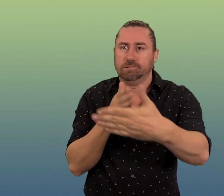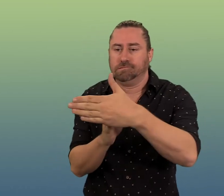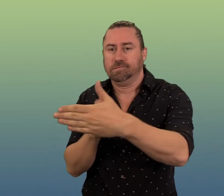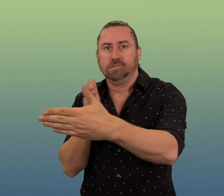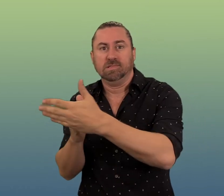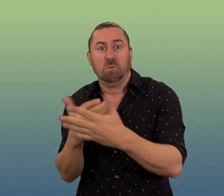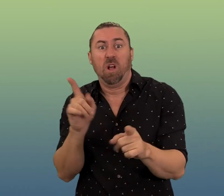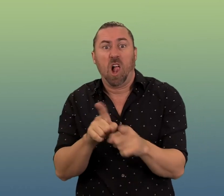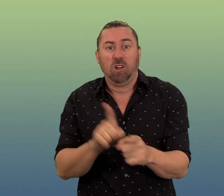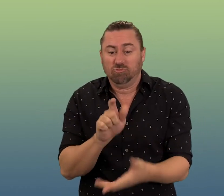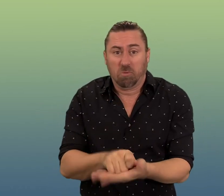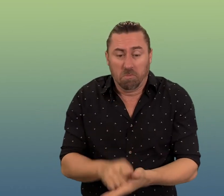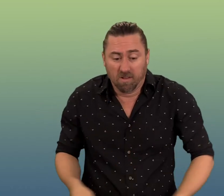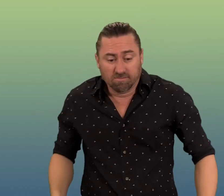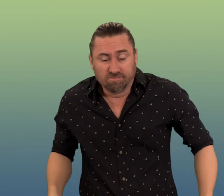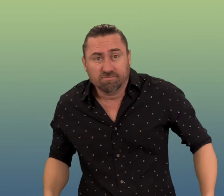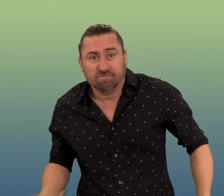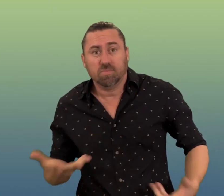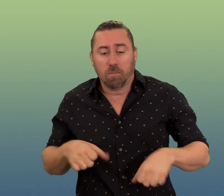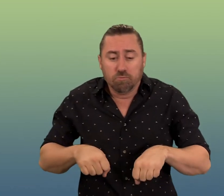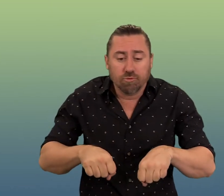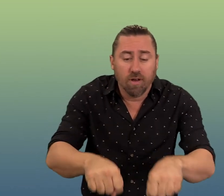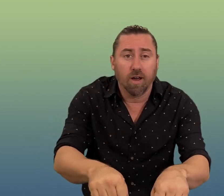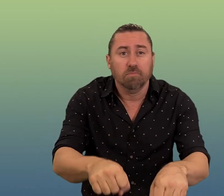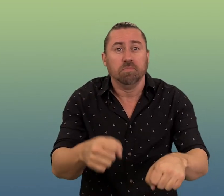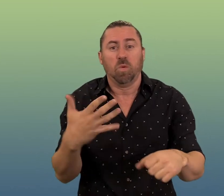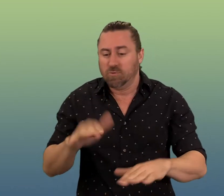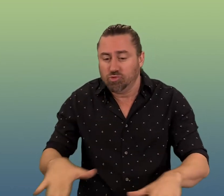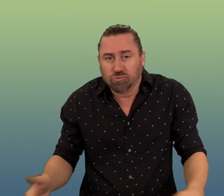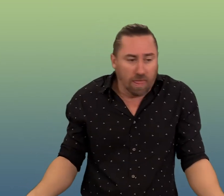while carrying shopping, pushing a pram or travelling with small children.